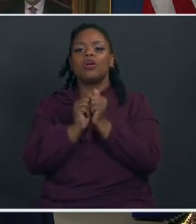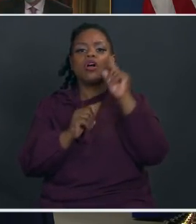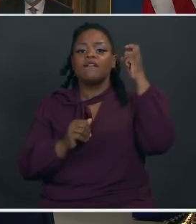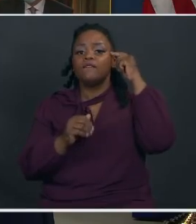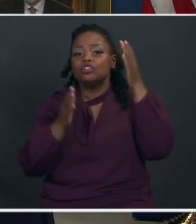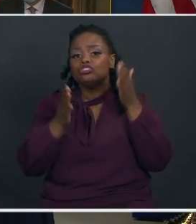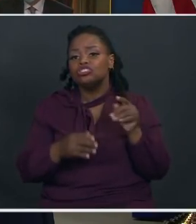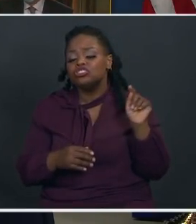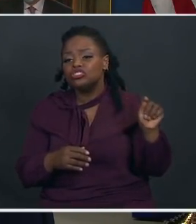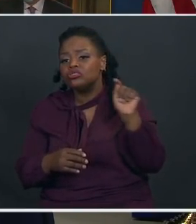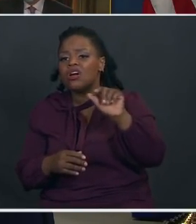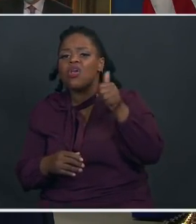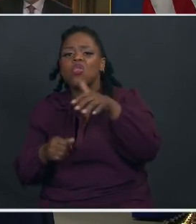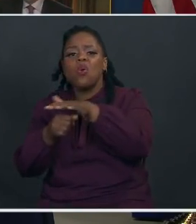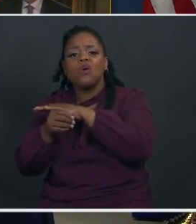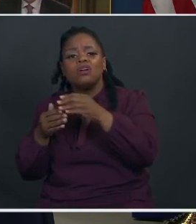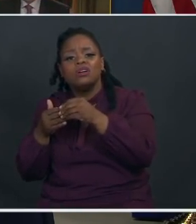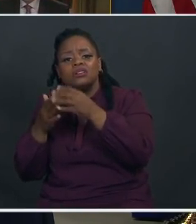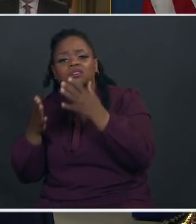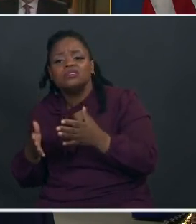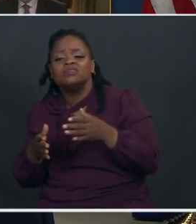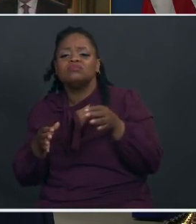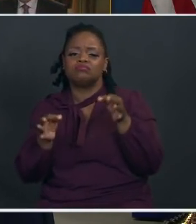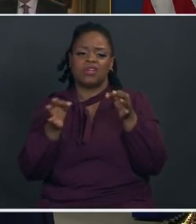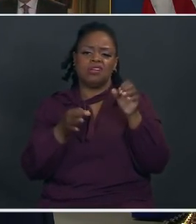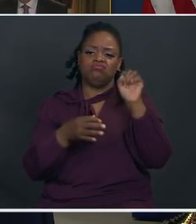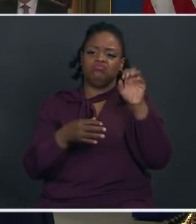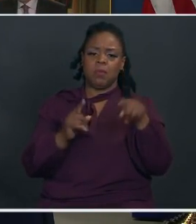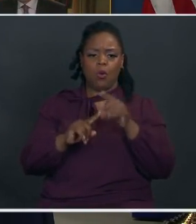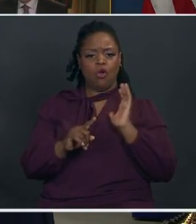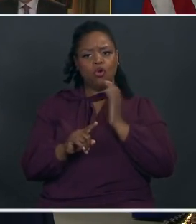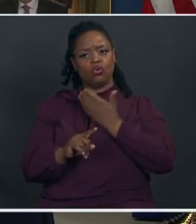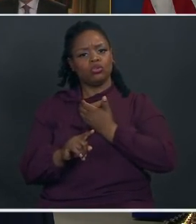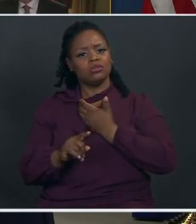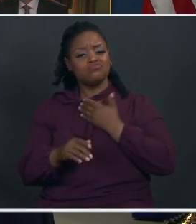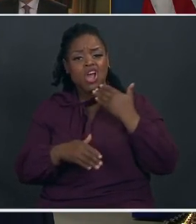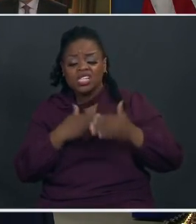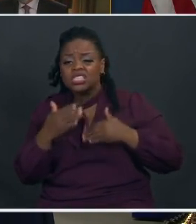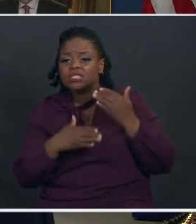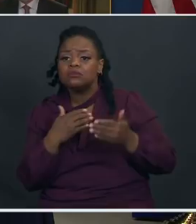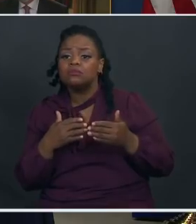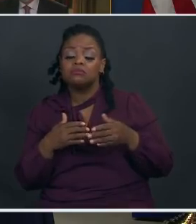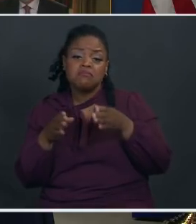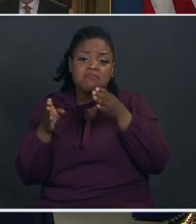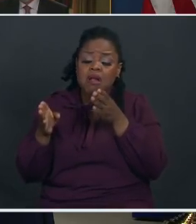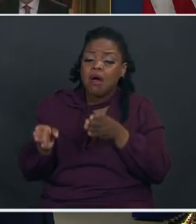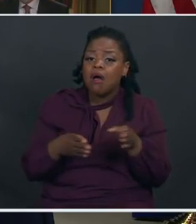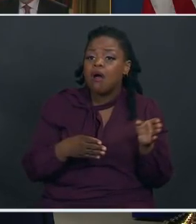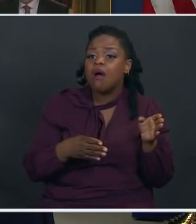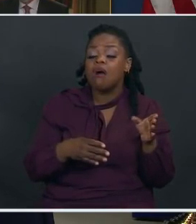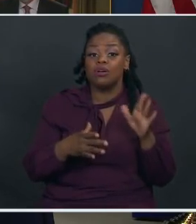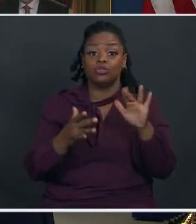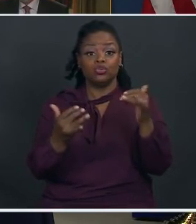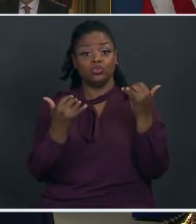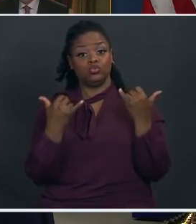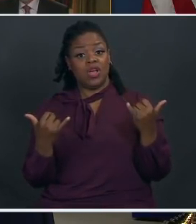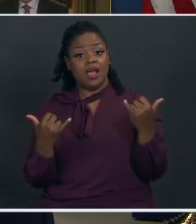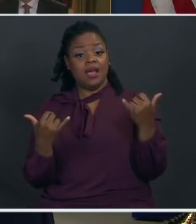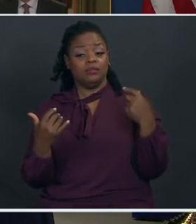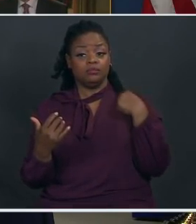to update them on our progress and plans. Today, we are here because we have to have a regular series --